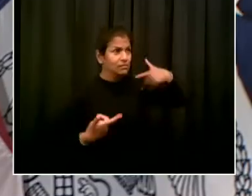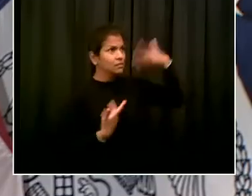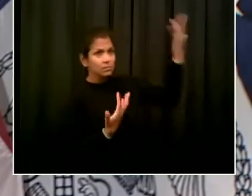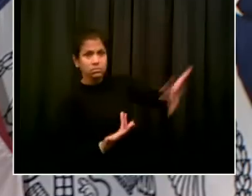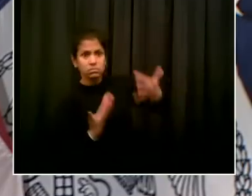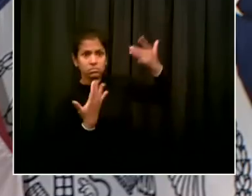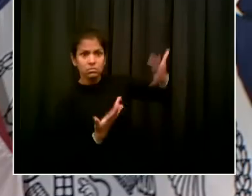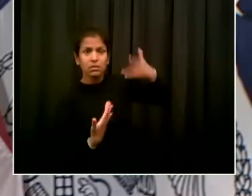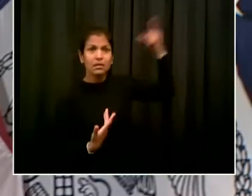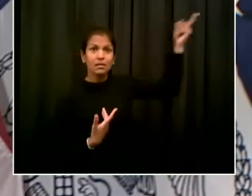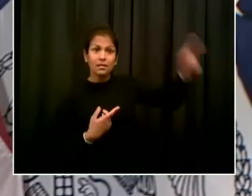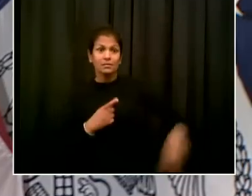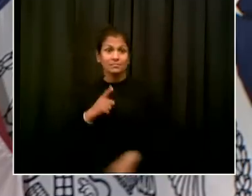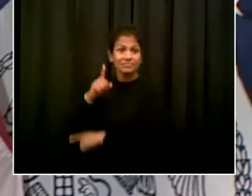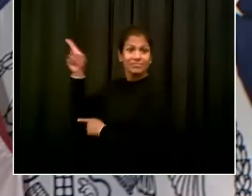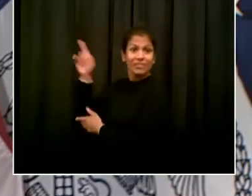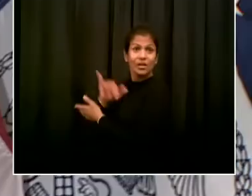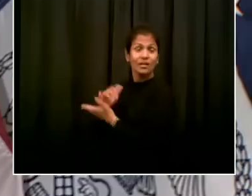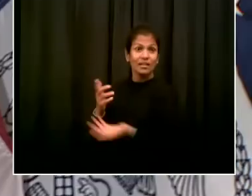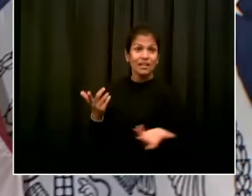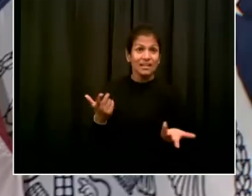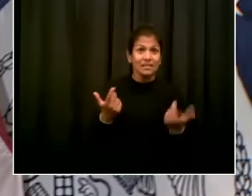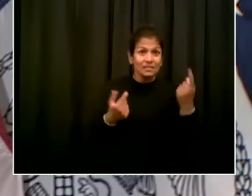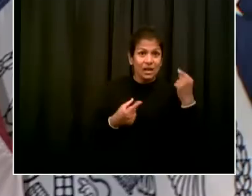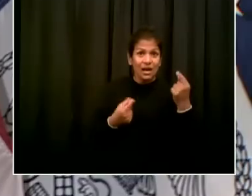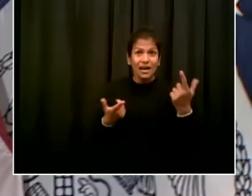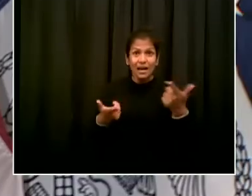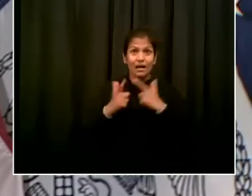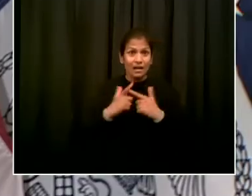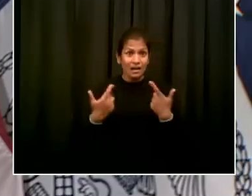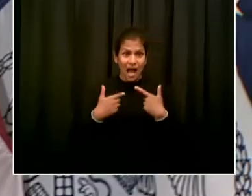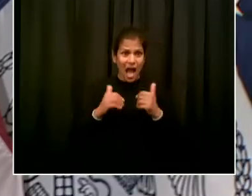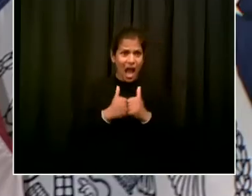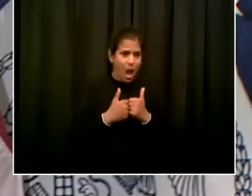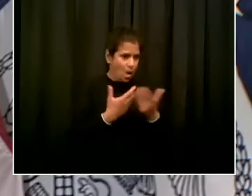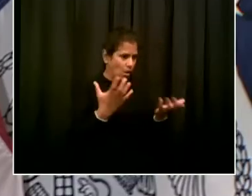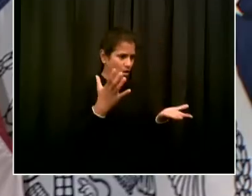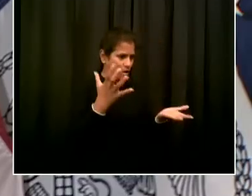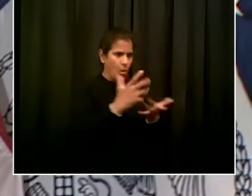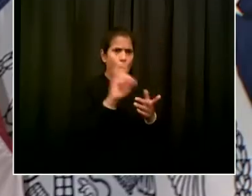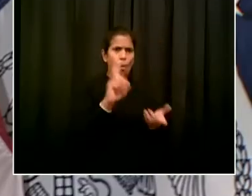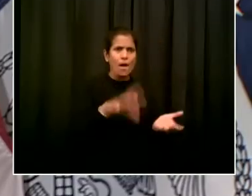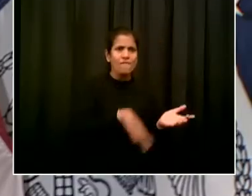NEW YEAR AND THAT IS WHERE THEY SHOULD BE DIRECT AID TO SMALL